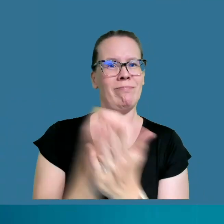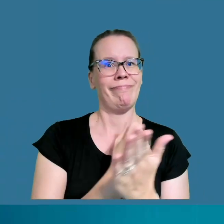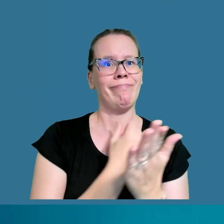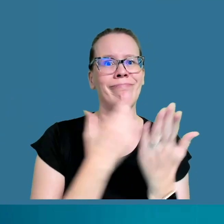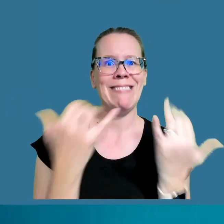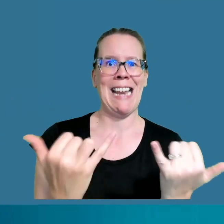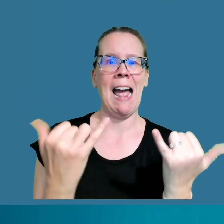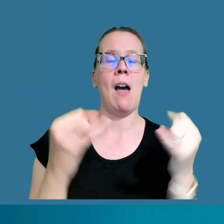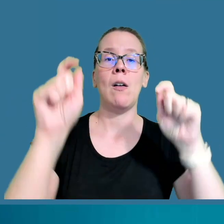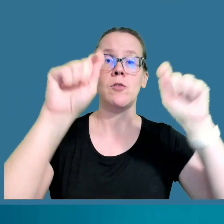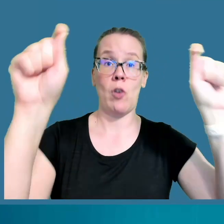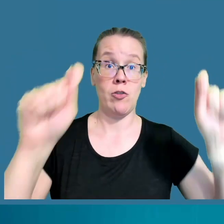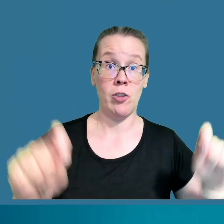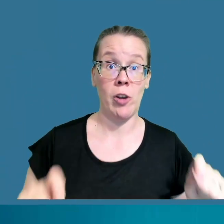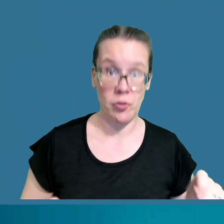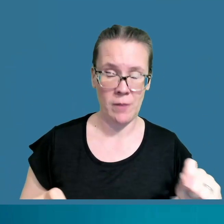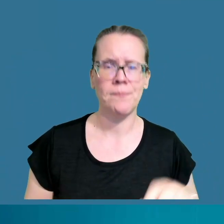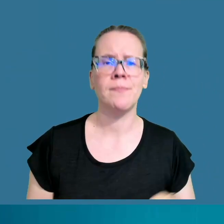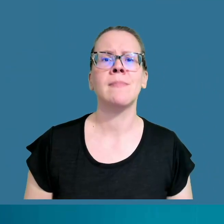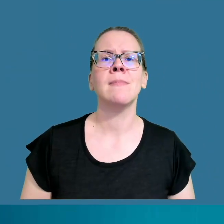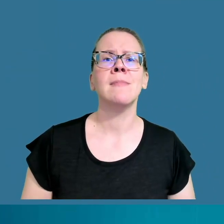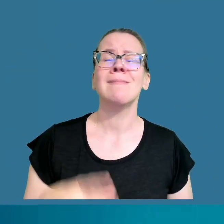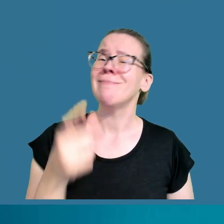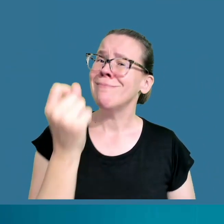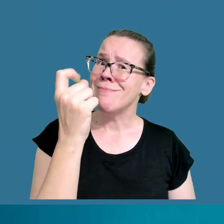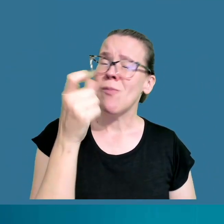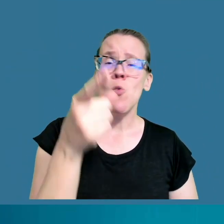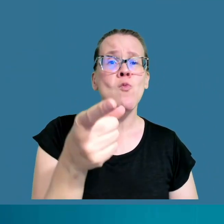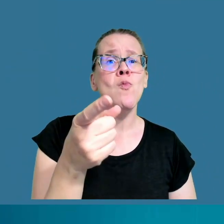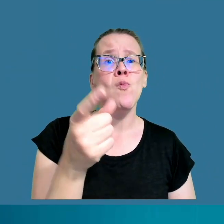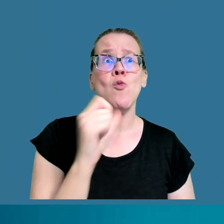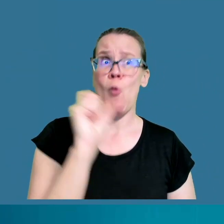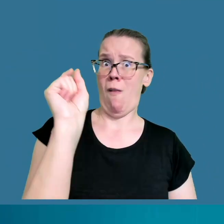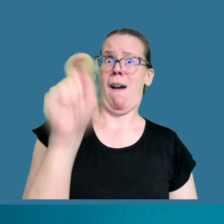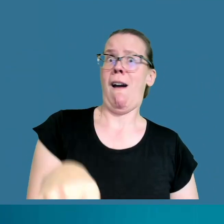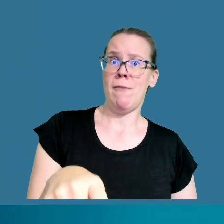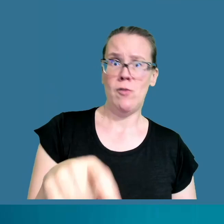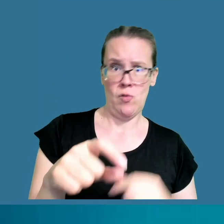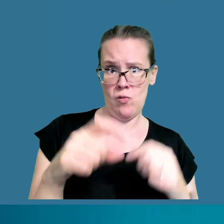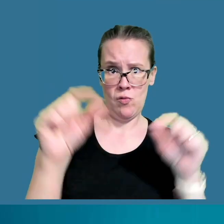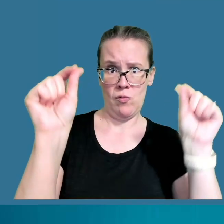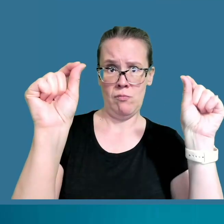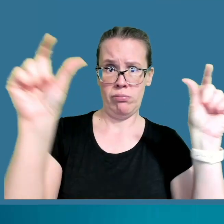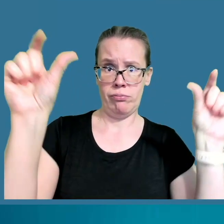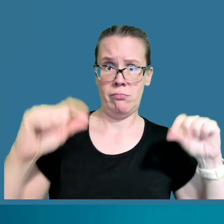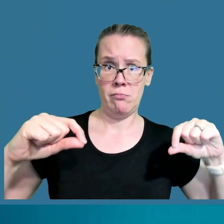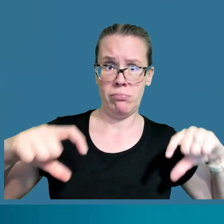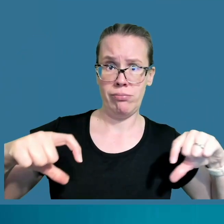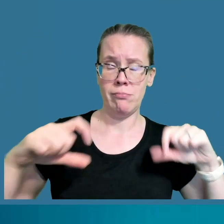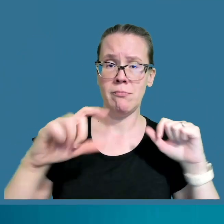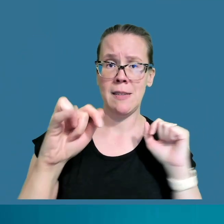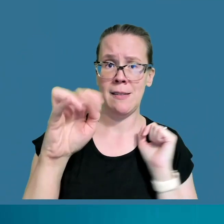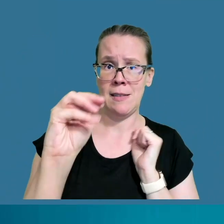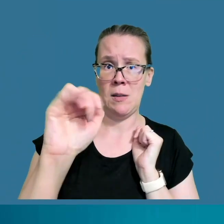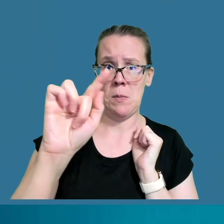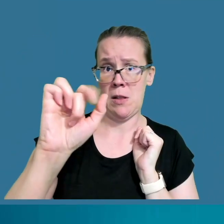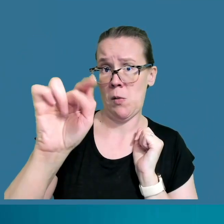you can just focus on learning how to foundation paper piece. In that process, you don't have to worry about that decision in the moment.